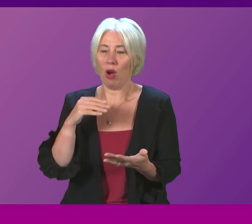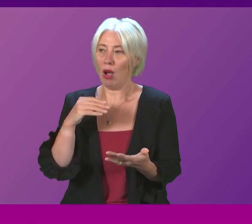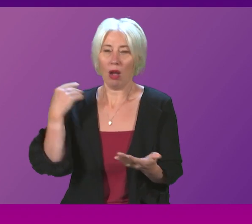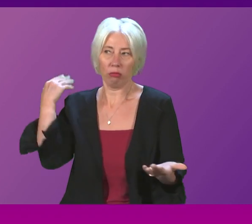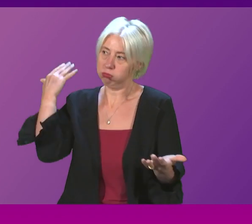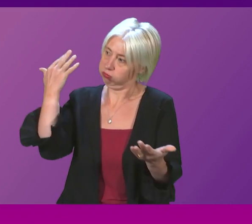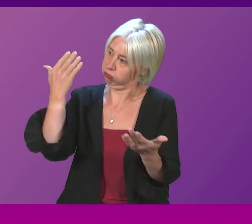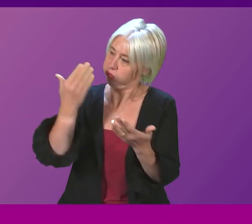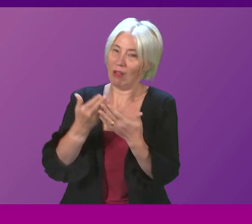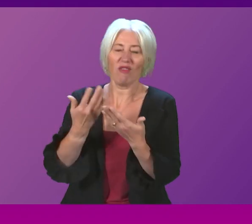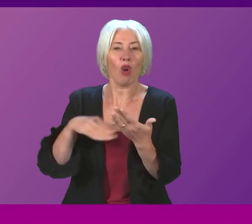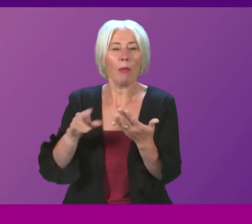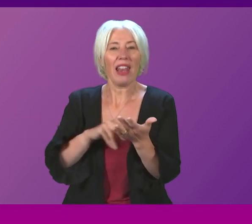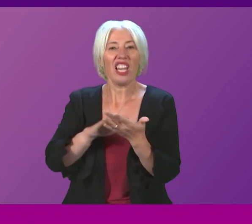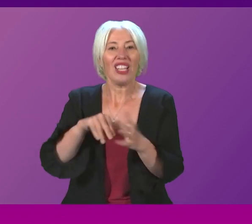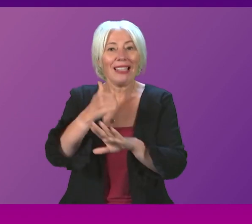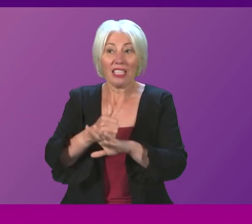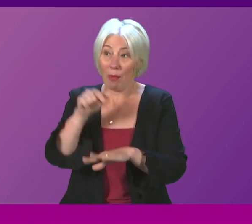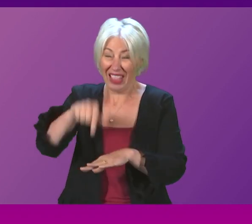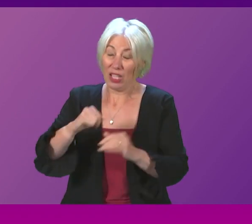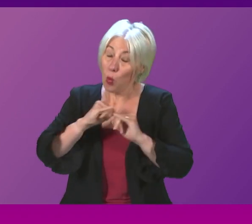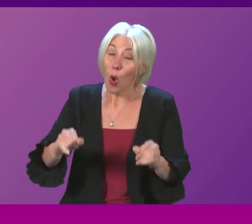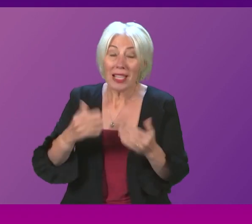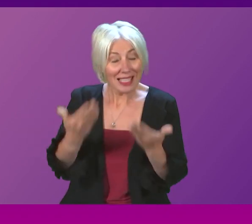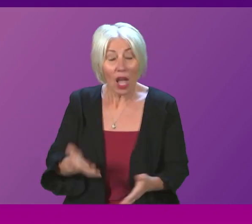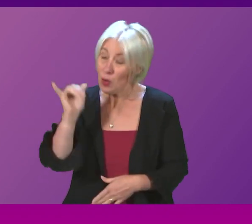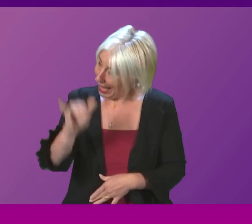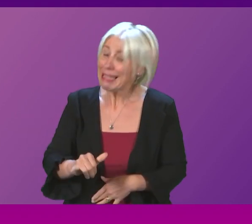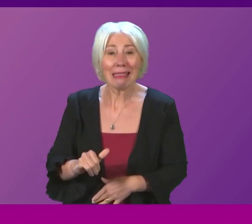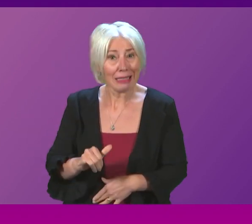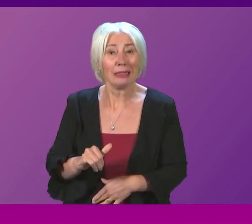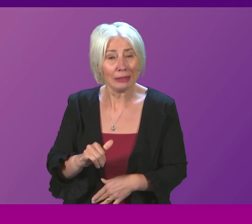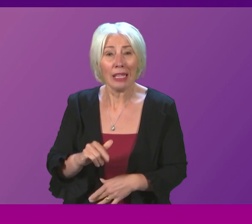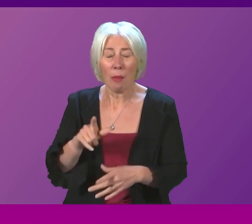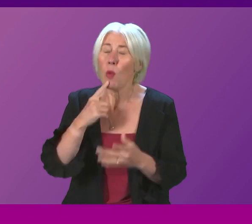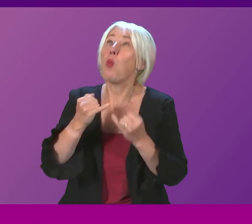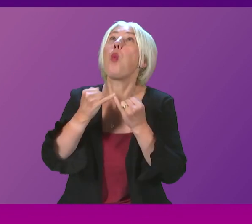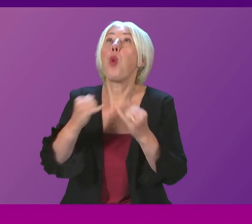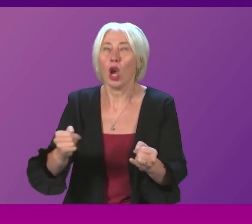The pressure that the NHS faces has been significantly exacerbated by the pandemic, but there are